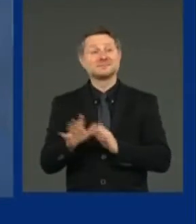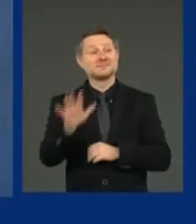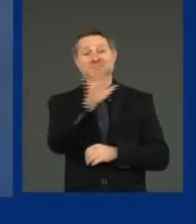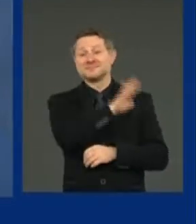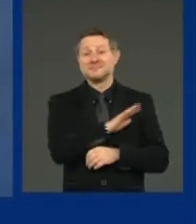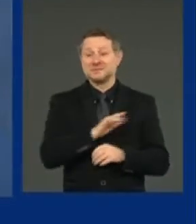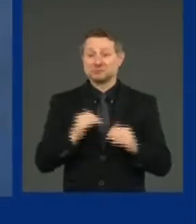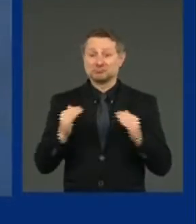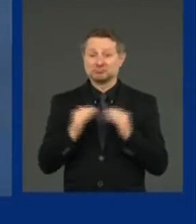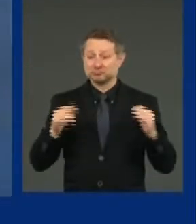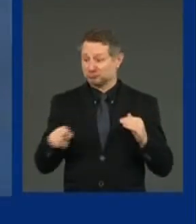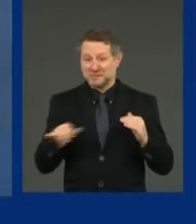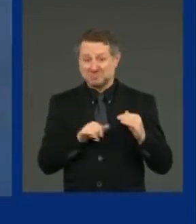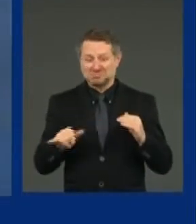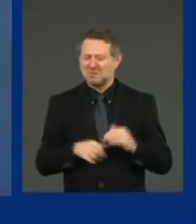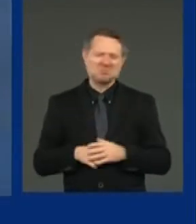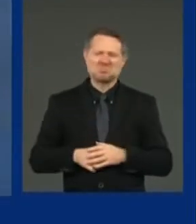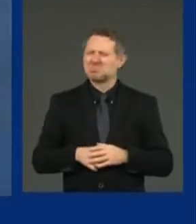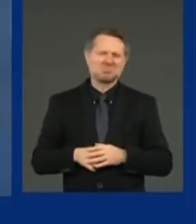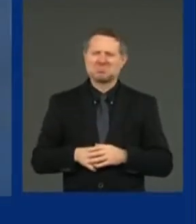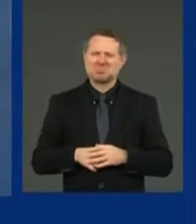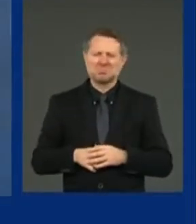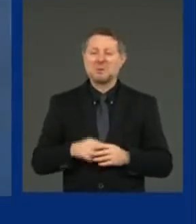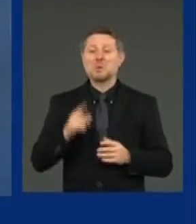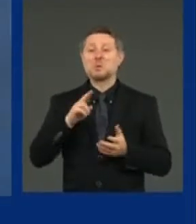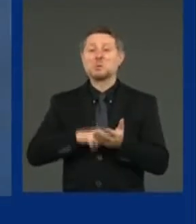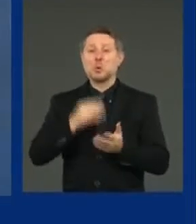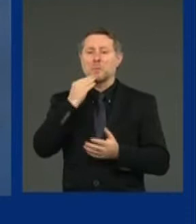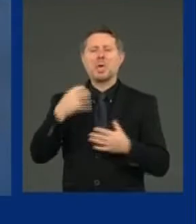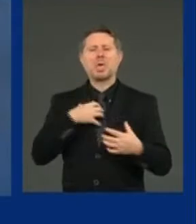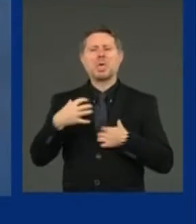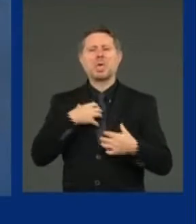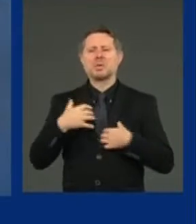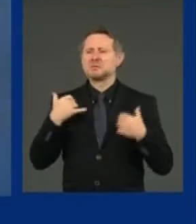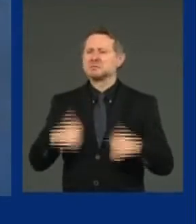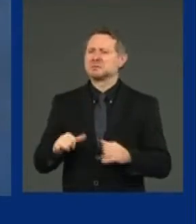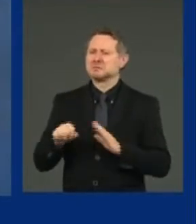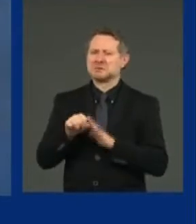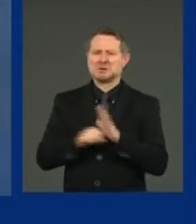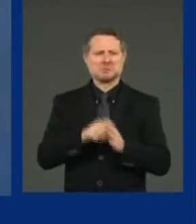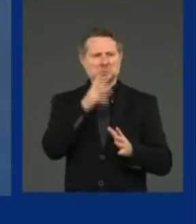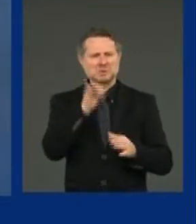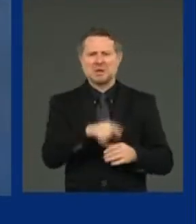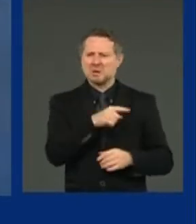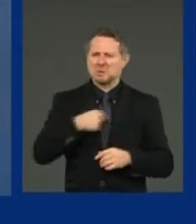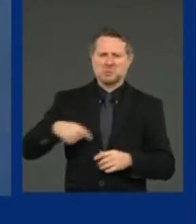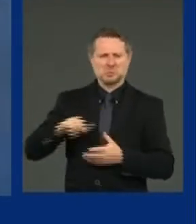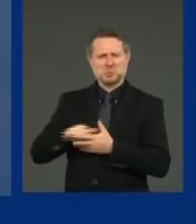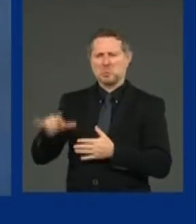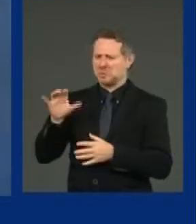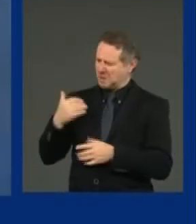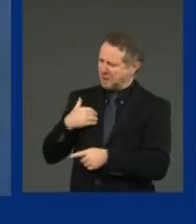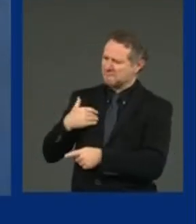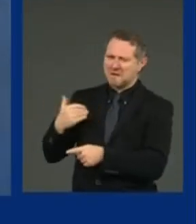AND I CAN UNDERSTAND THAT NO OTHER STATE IS DOING THIS. AND I HEAR THAT QUITE OFTEN FROM THE NURSING HOMES.